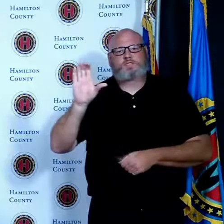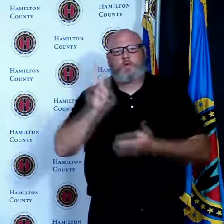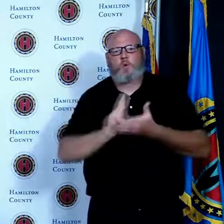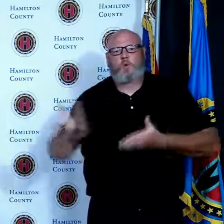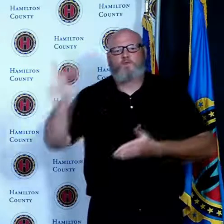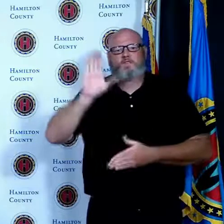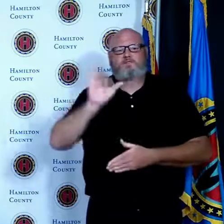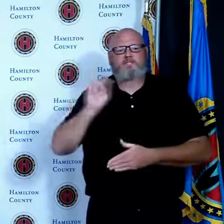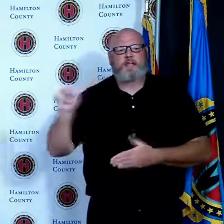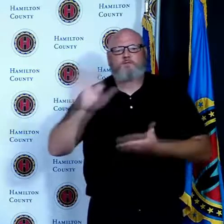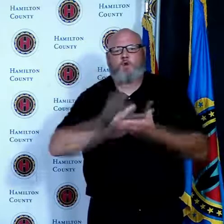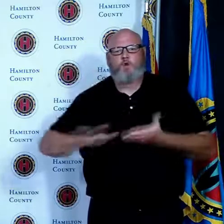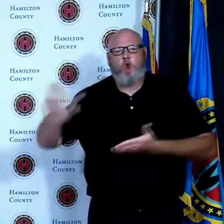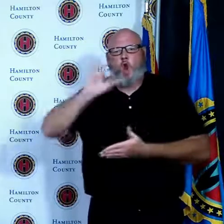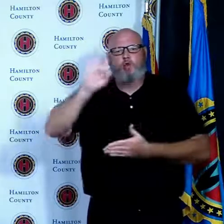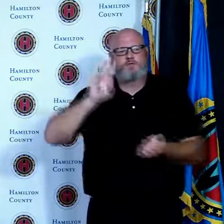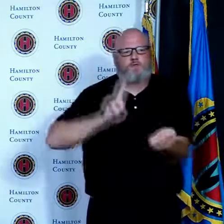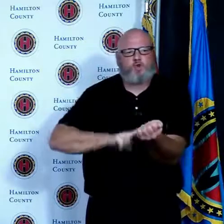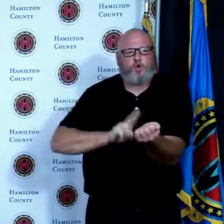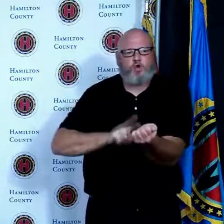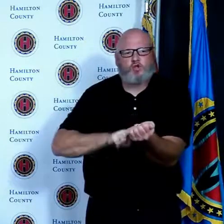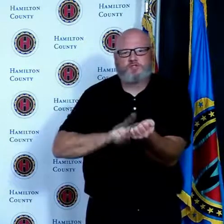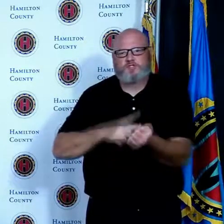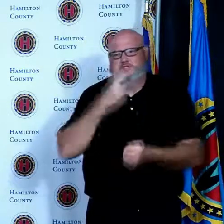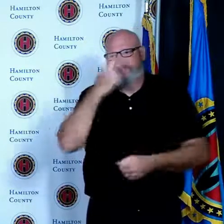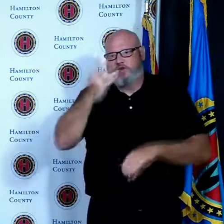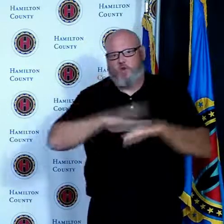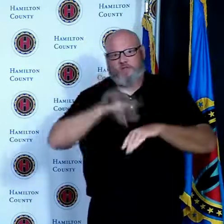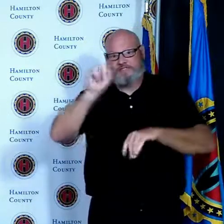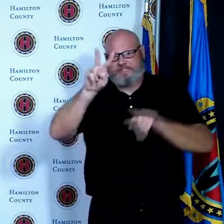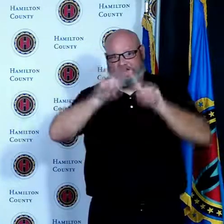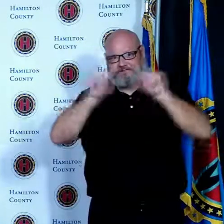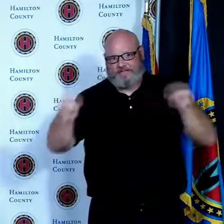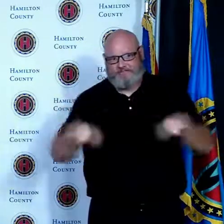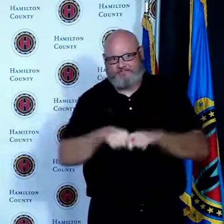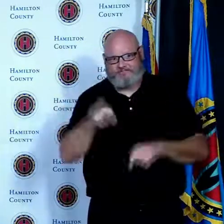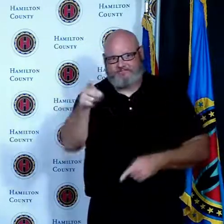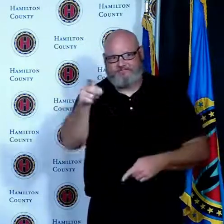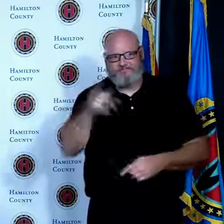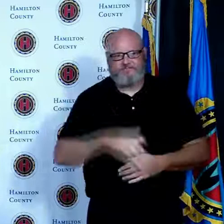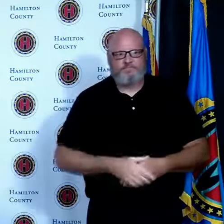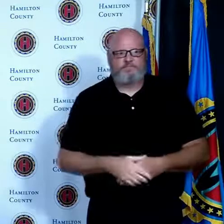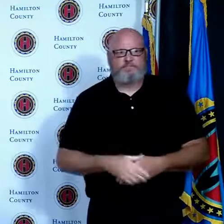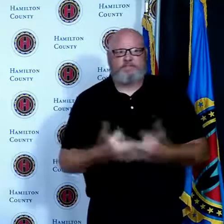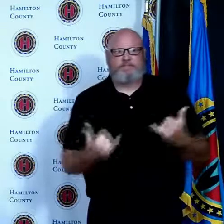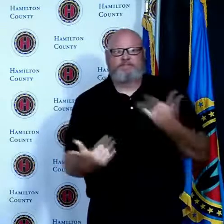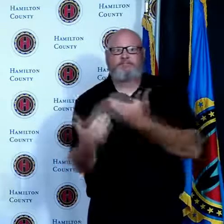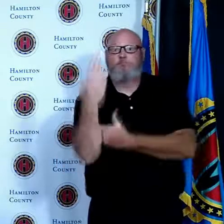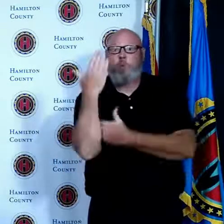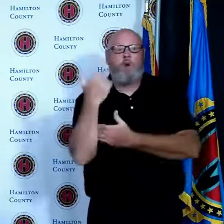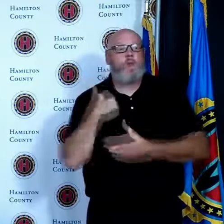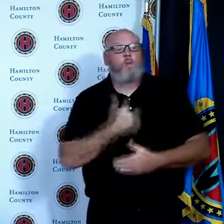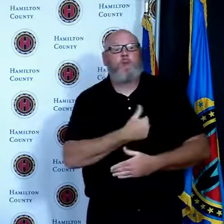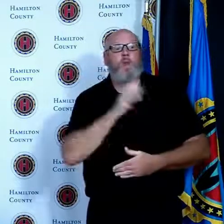this morning we are excited to announce a major initiative to ramp up testing in Hamilton County Test and Protect is a partnership